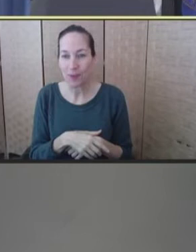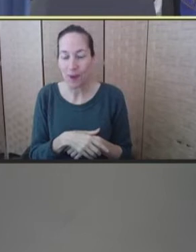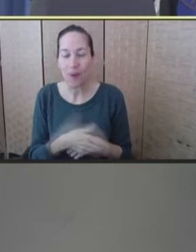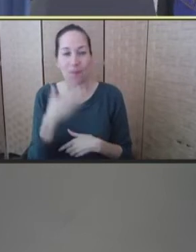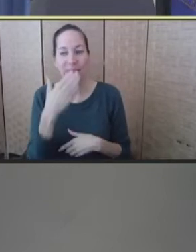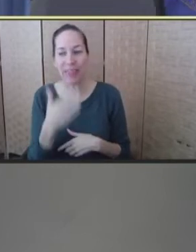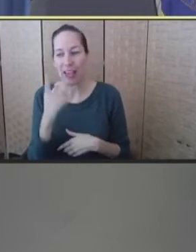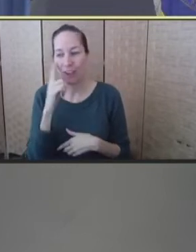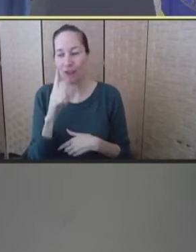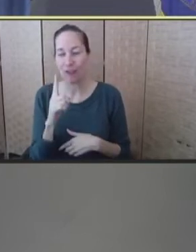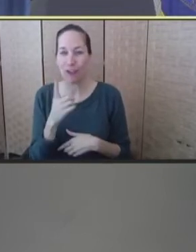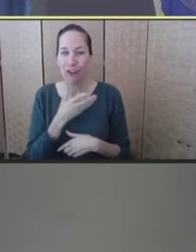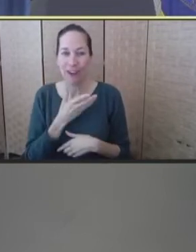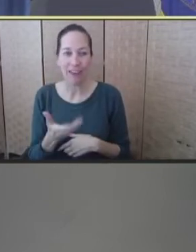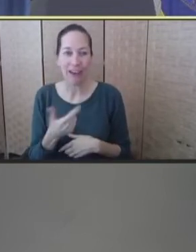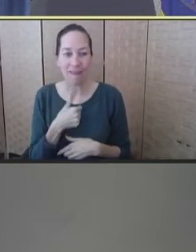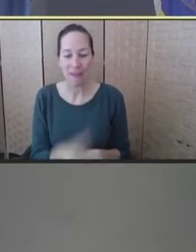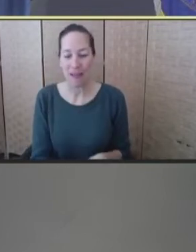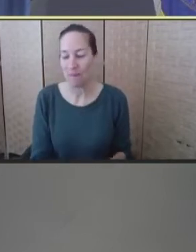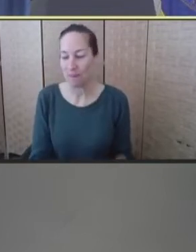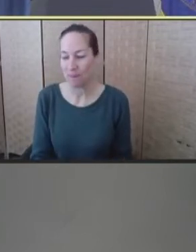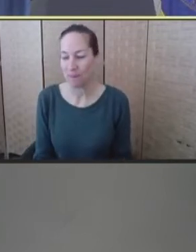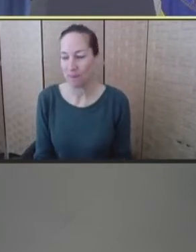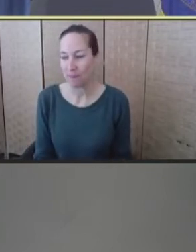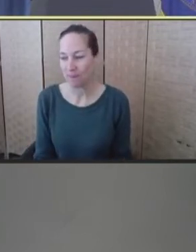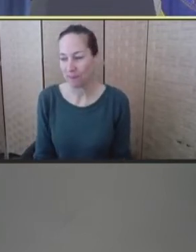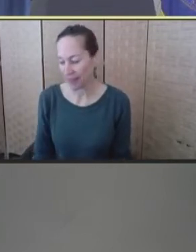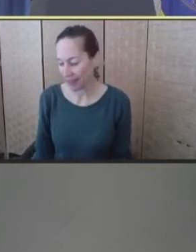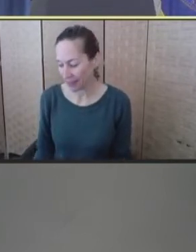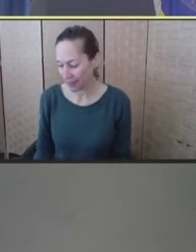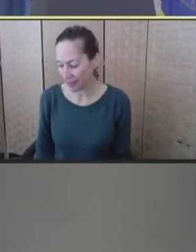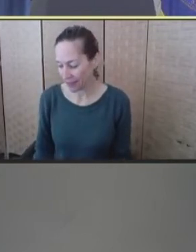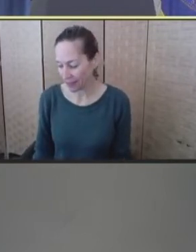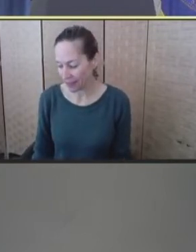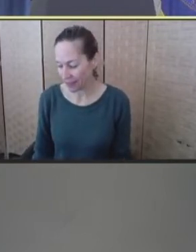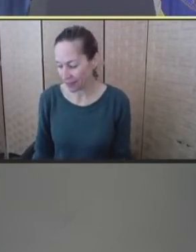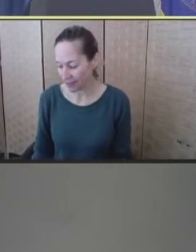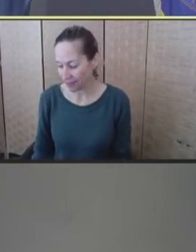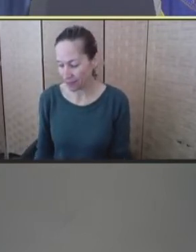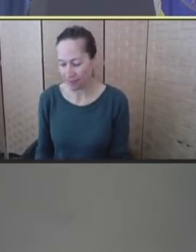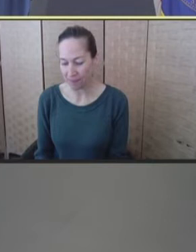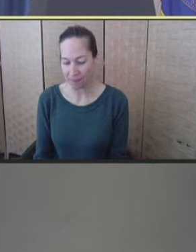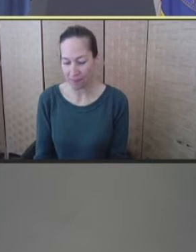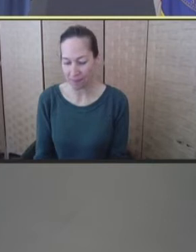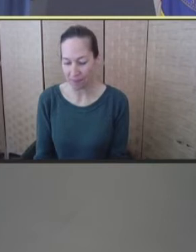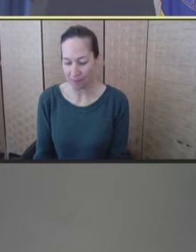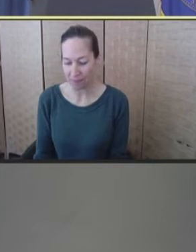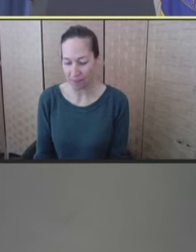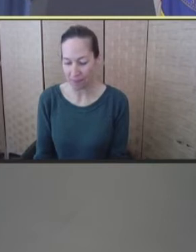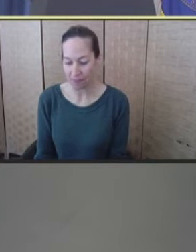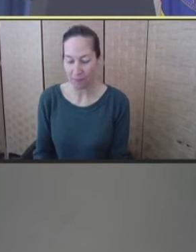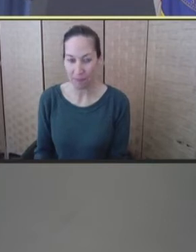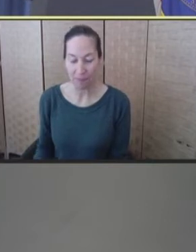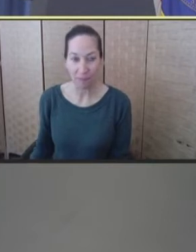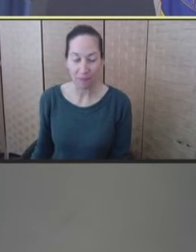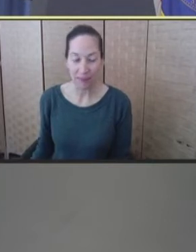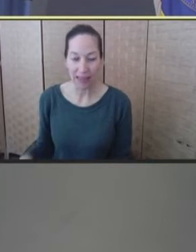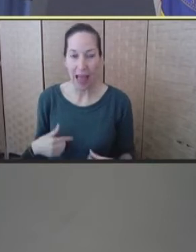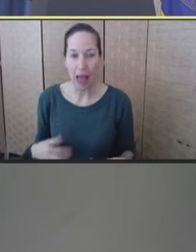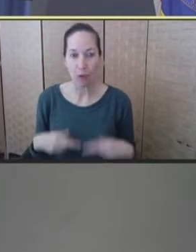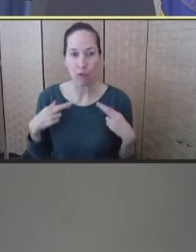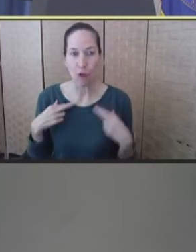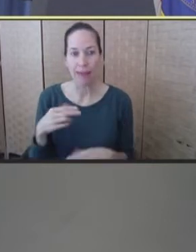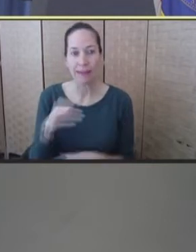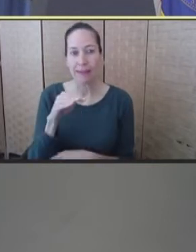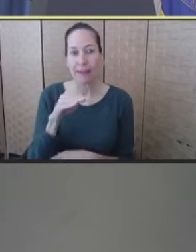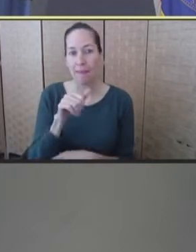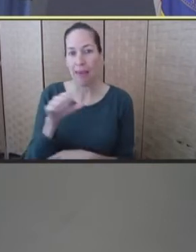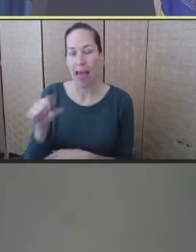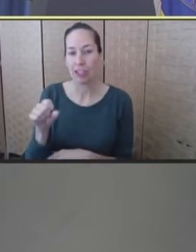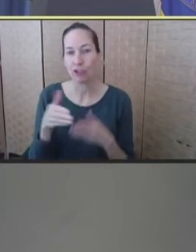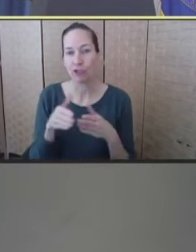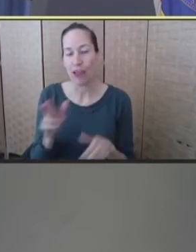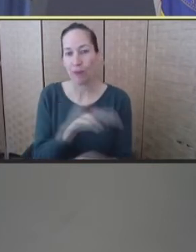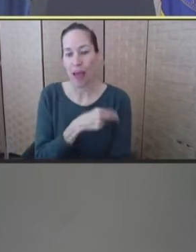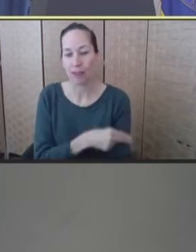So, as said, I am a resident at Mass Gen. I'm here to talk about the risk of Alzheimer's